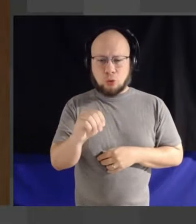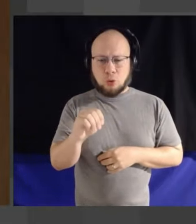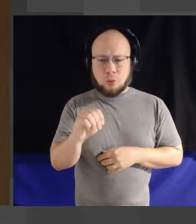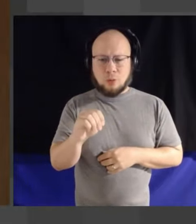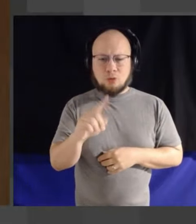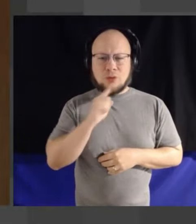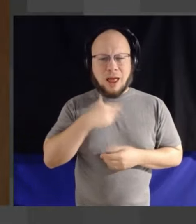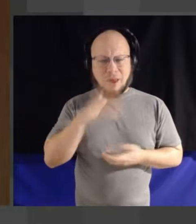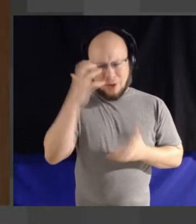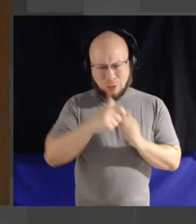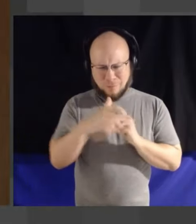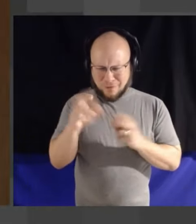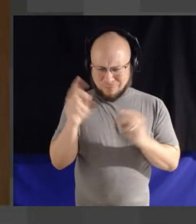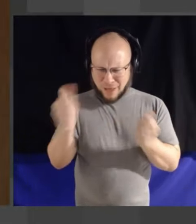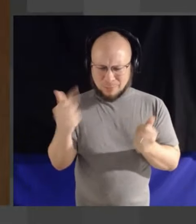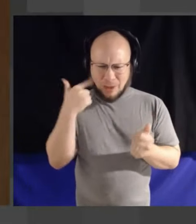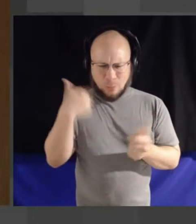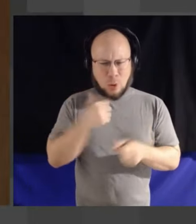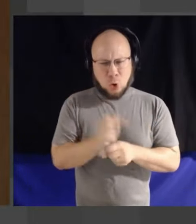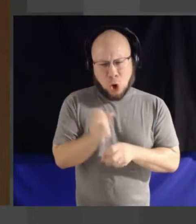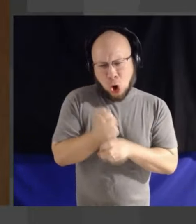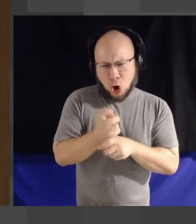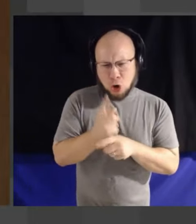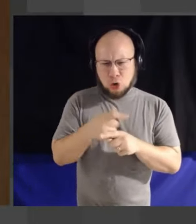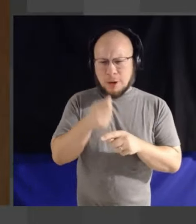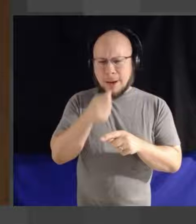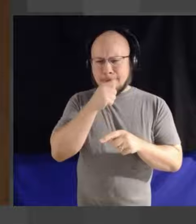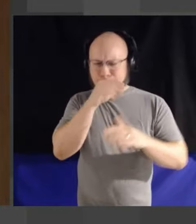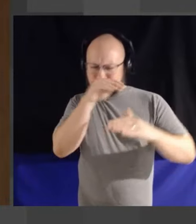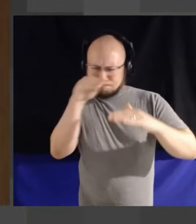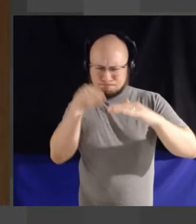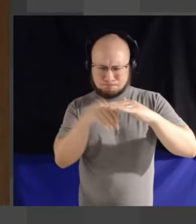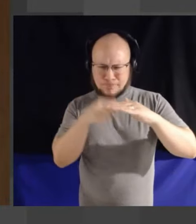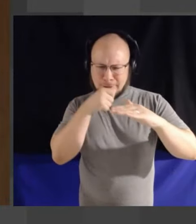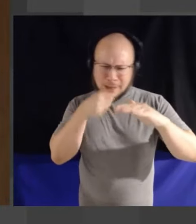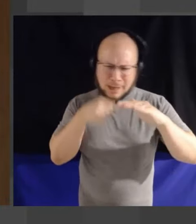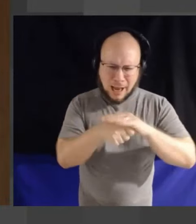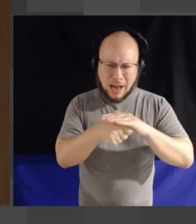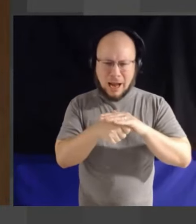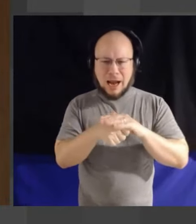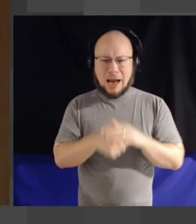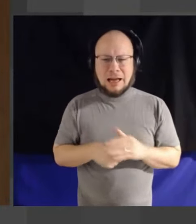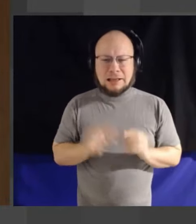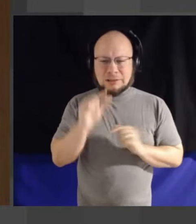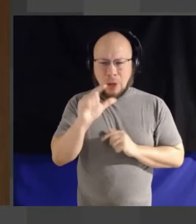SECRET MUSHROOM LEVEL. I WAS VERY CONFUSED BECAUSE WE